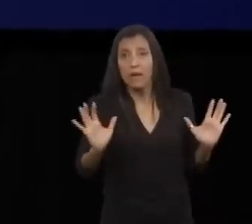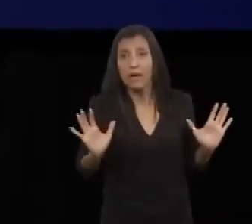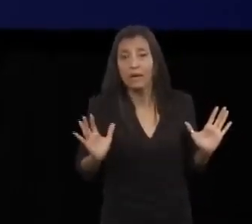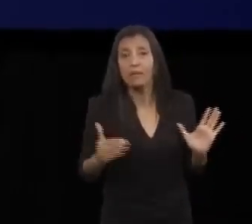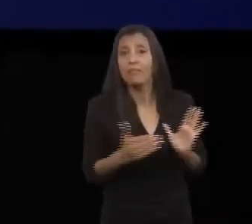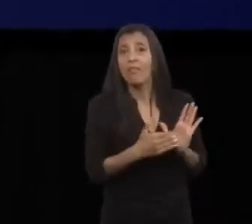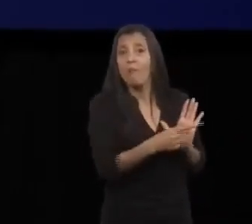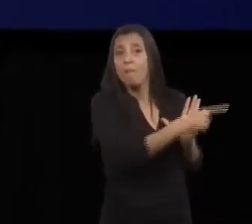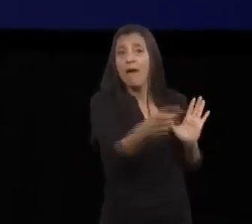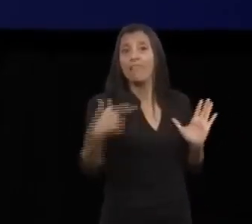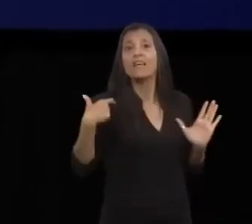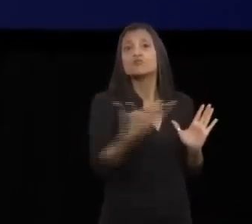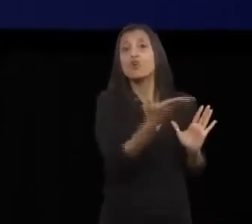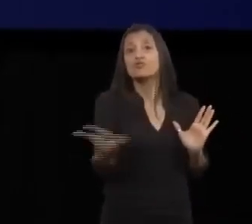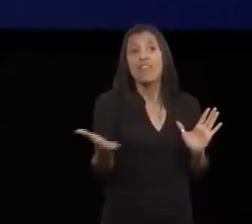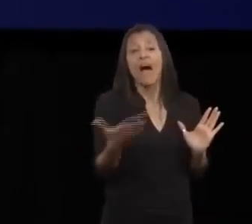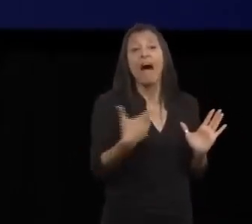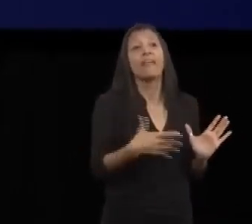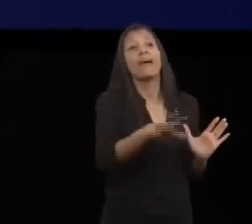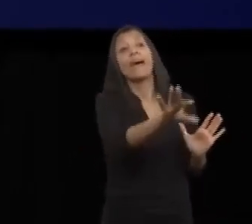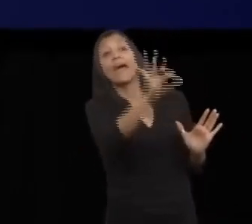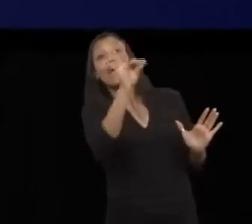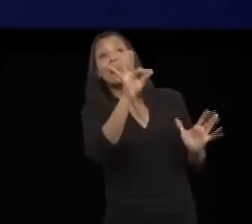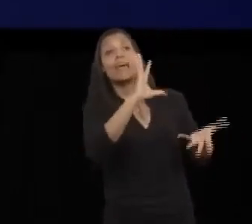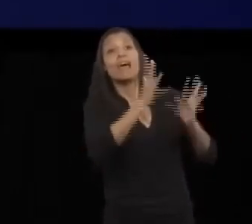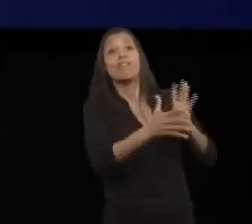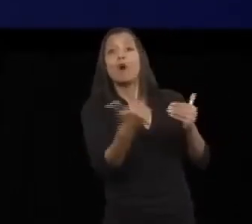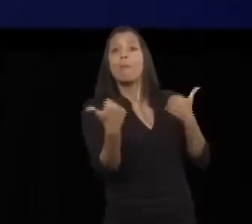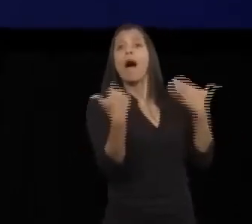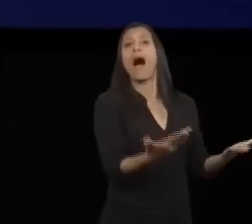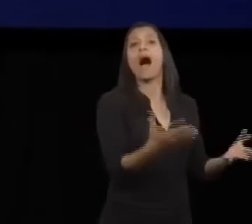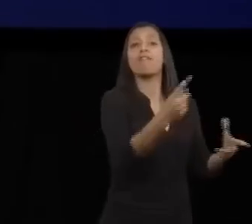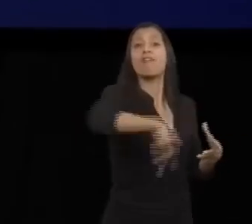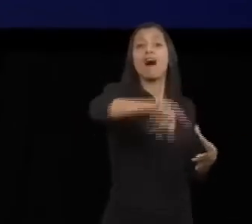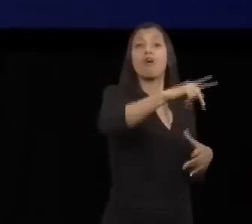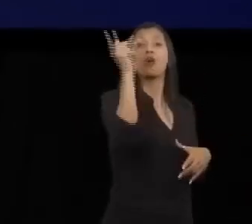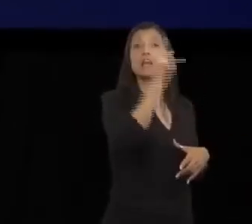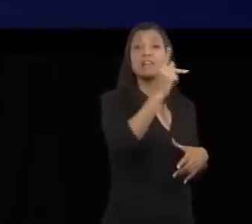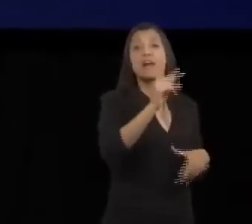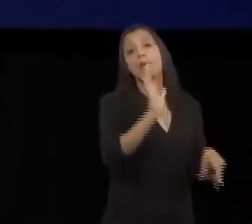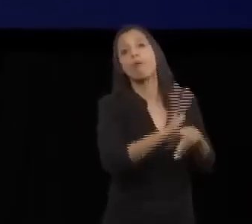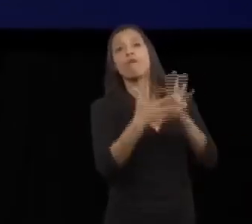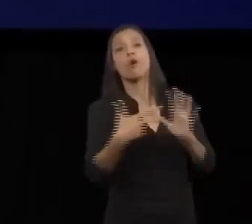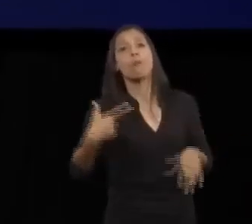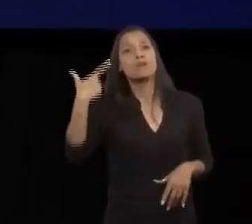society, if it chooses to commit suicide, it chooses to commit suicide,